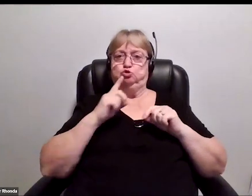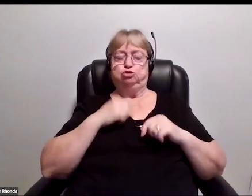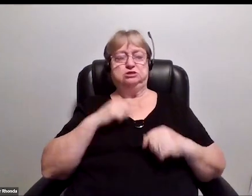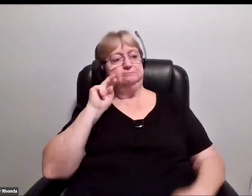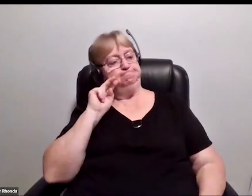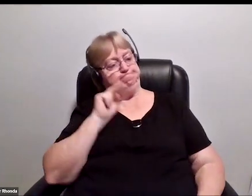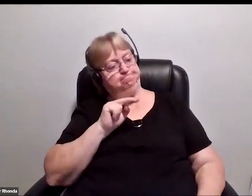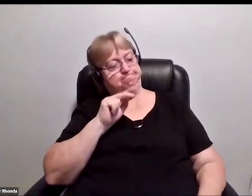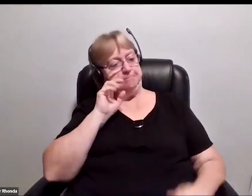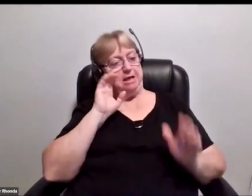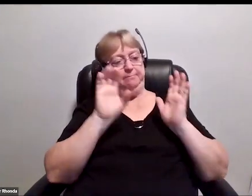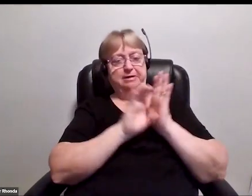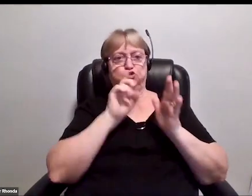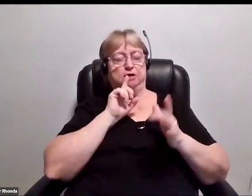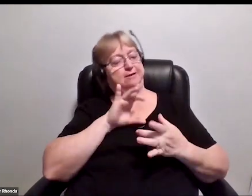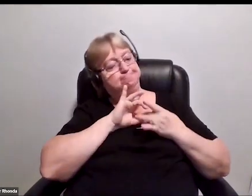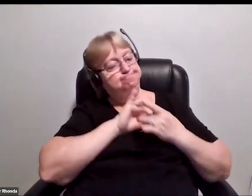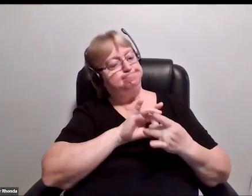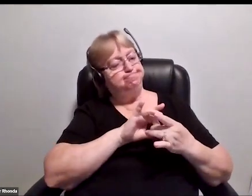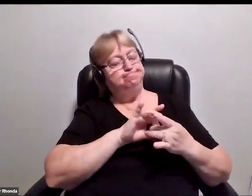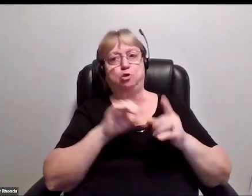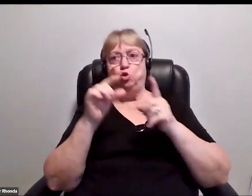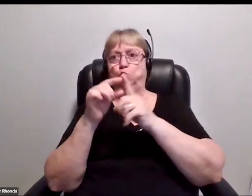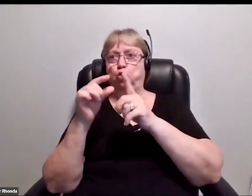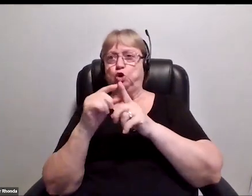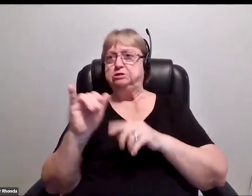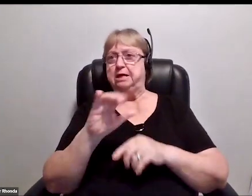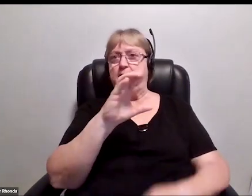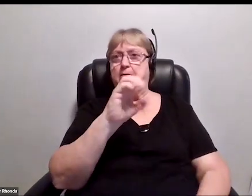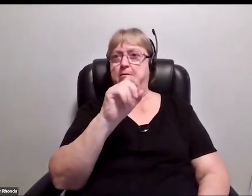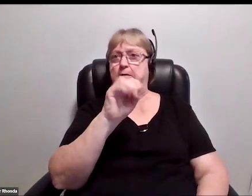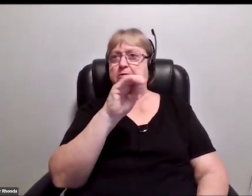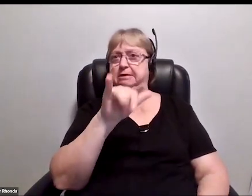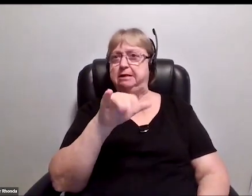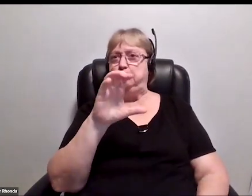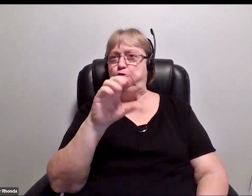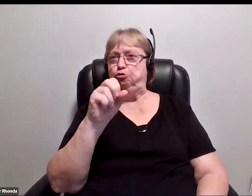and right away connect such words as cottony cushion scale to a beetle.